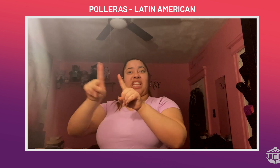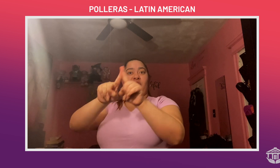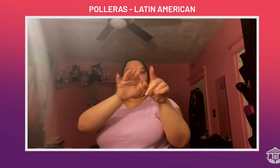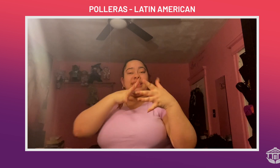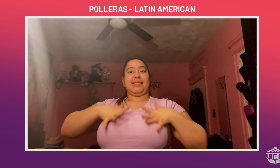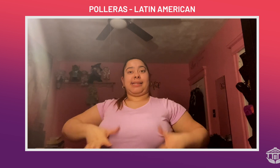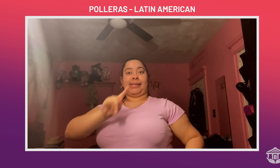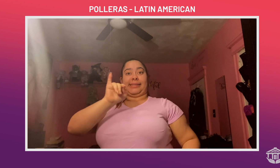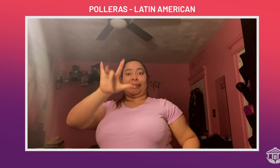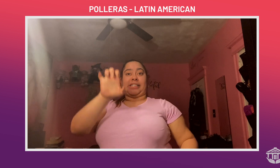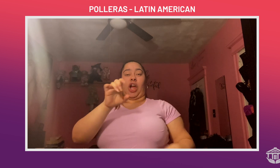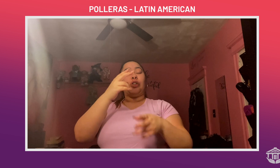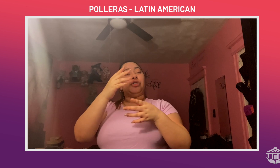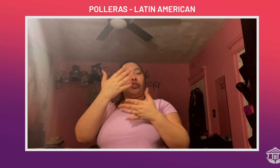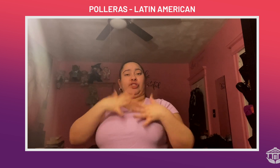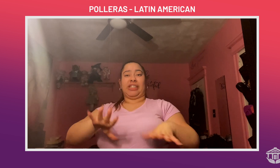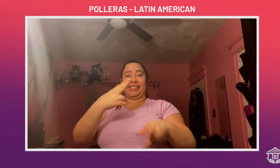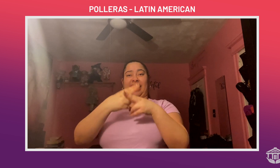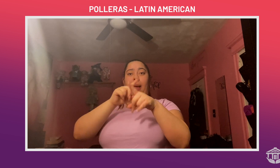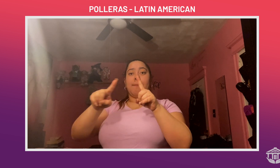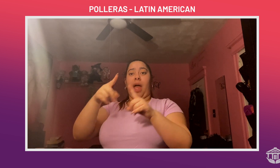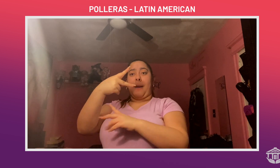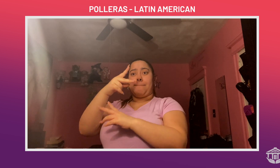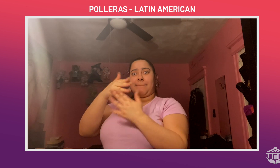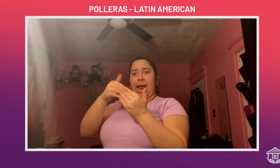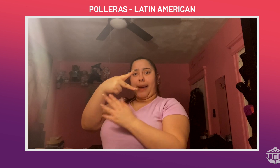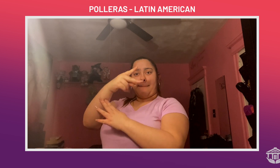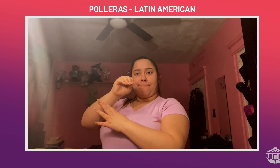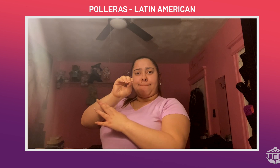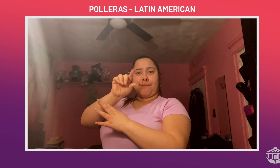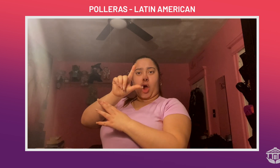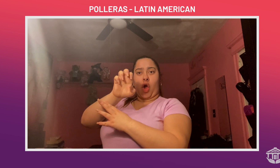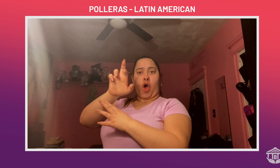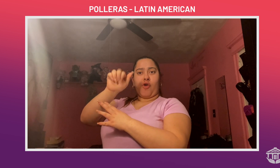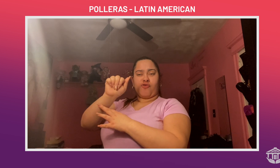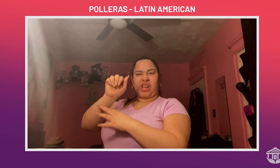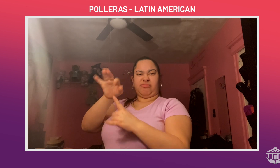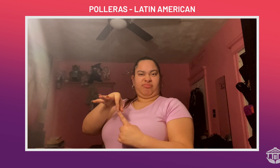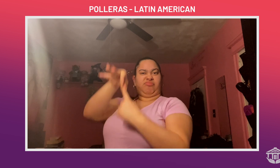It has ties to Spain and also indigenous people like I mentioned before.